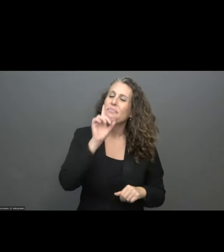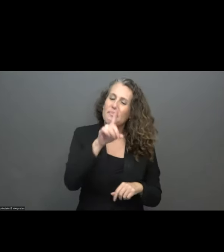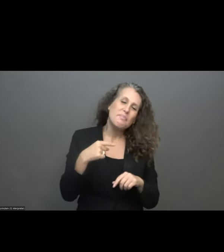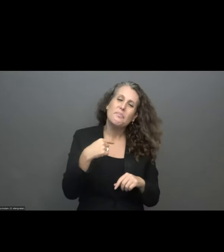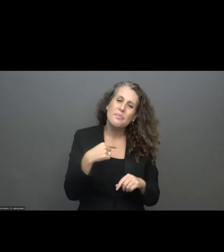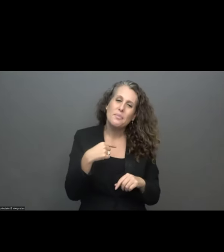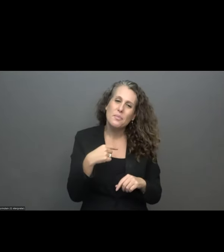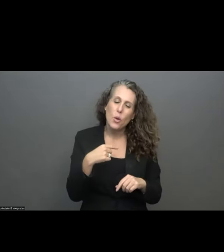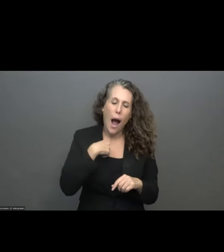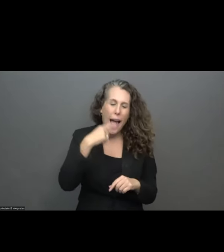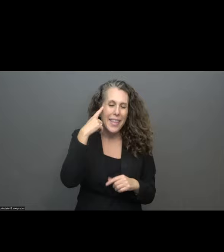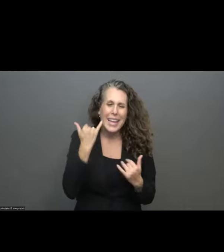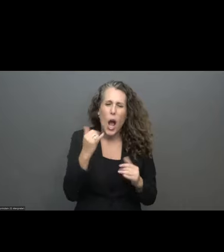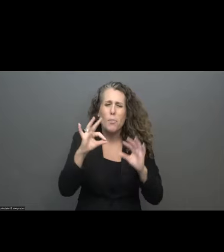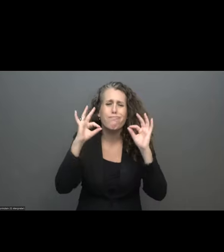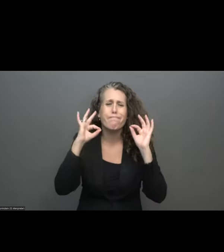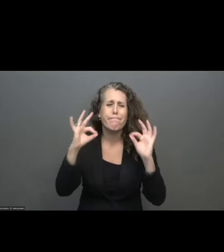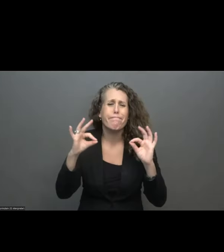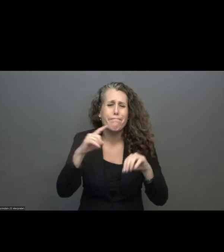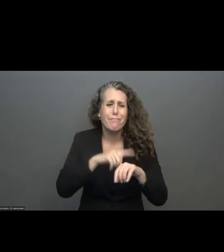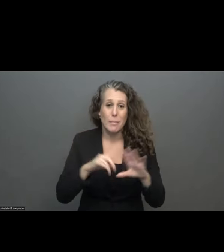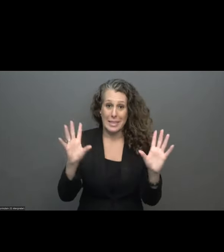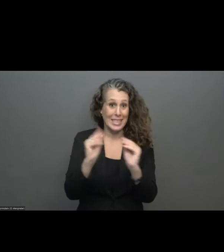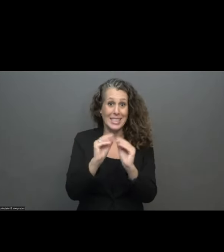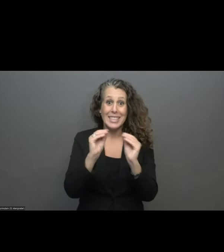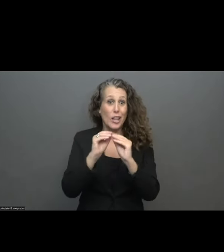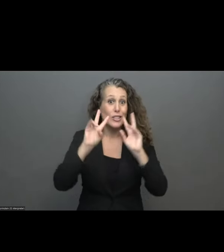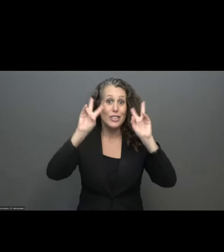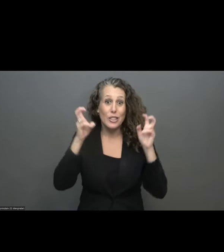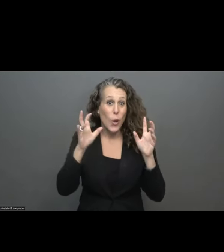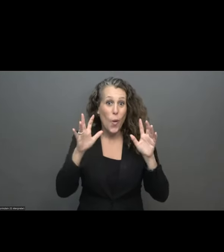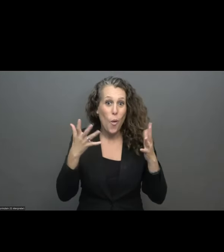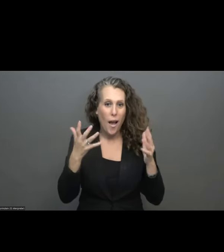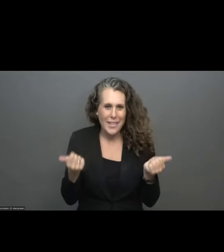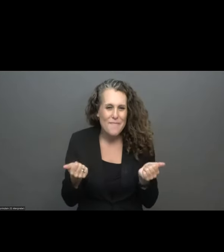that we now move into the session on partnering partnering to build disability confidence